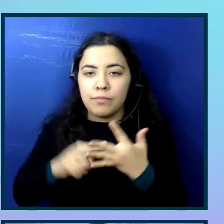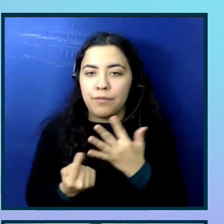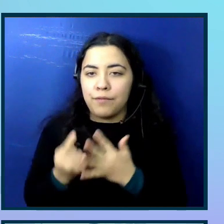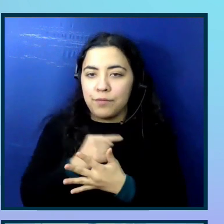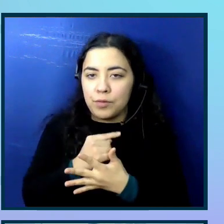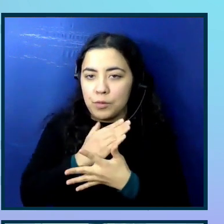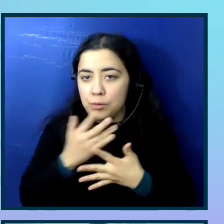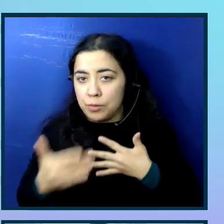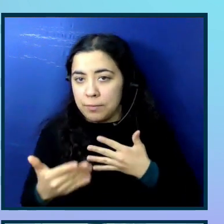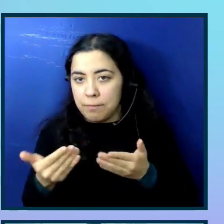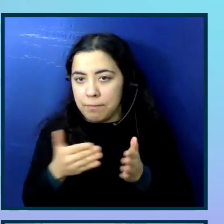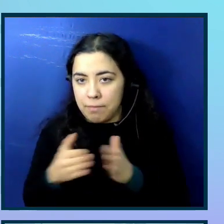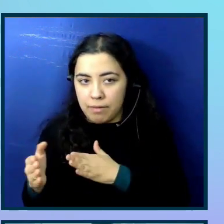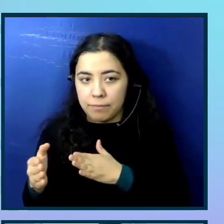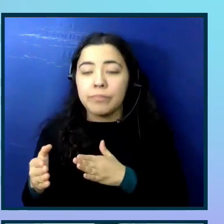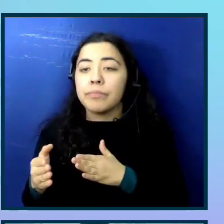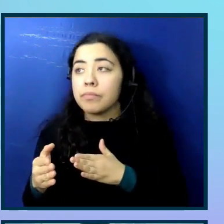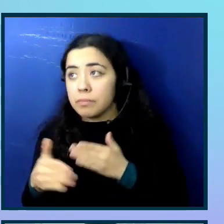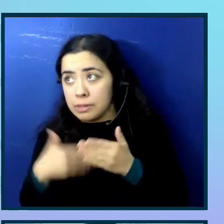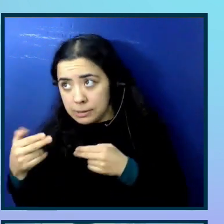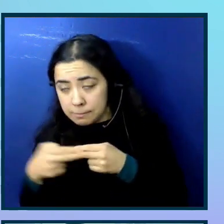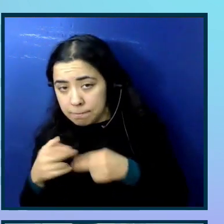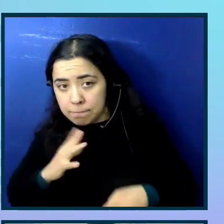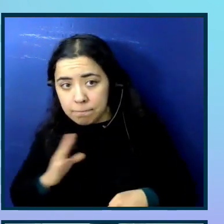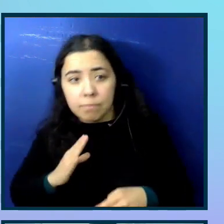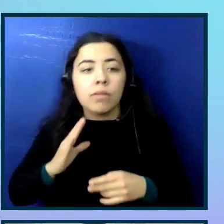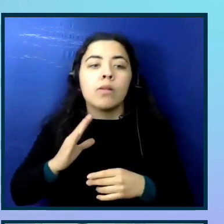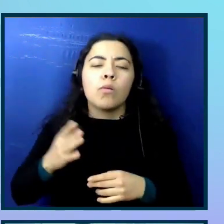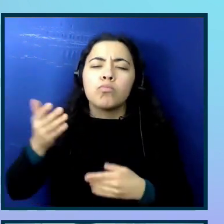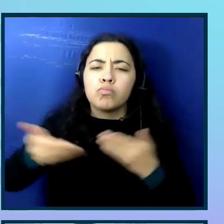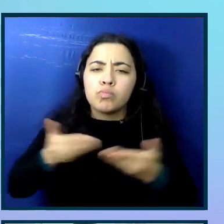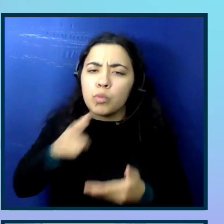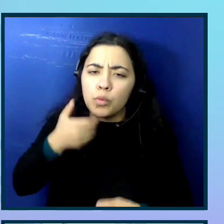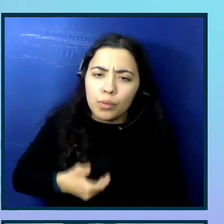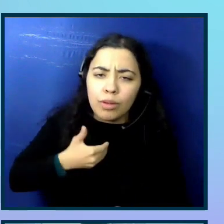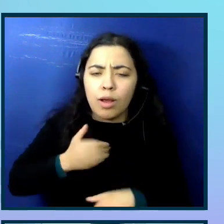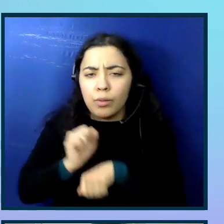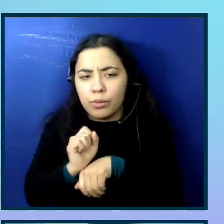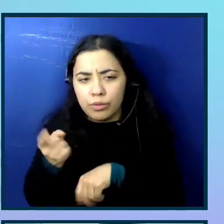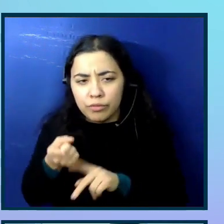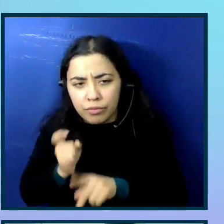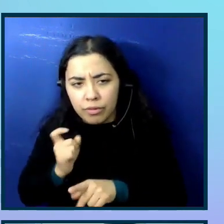So we're gonna kick it off with an introduction about ourselves and where we work. What the problem we have faced in our jobs